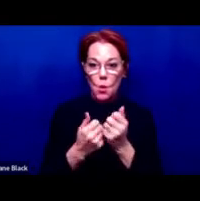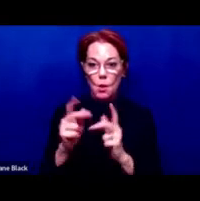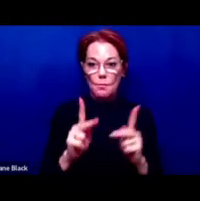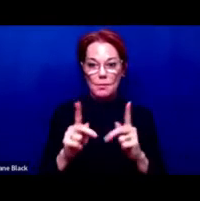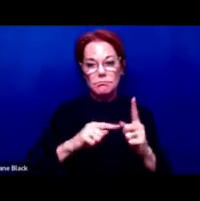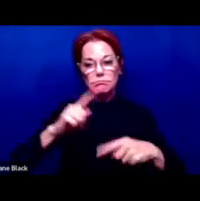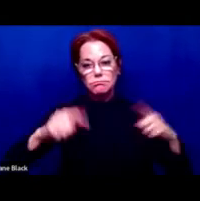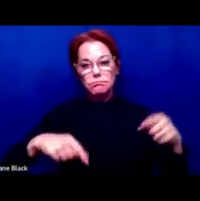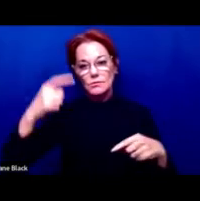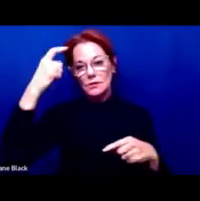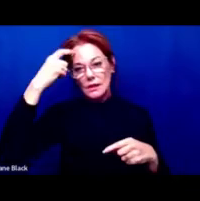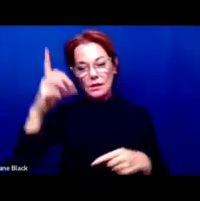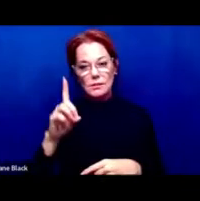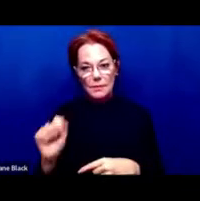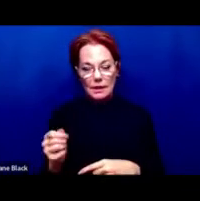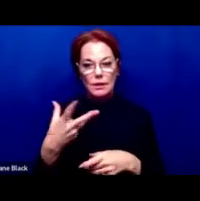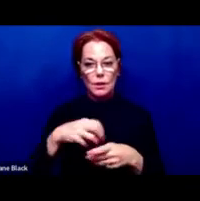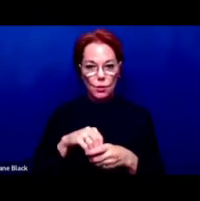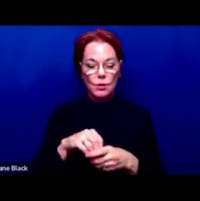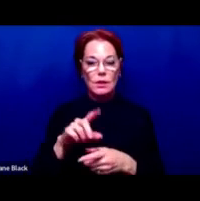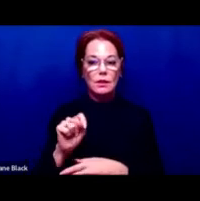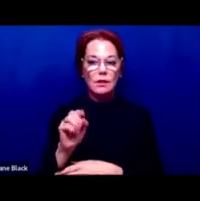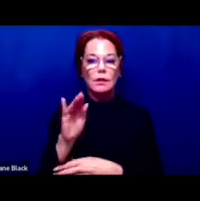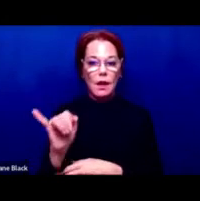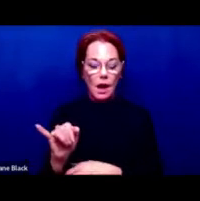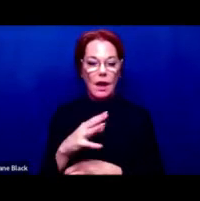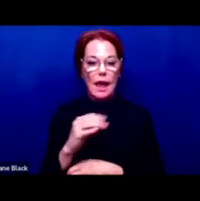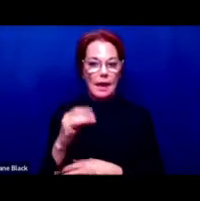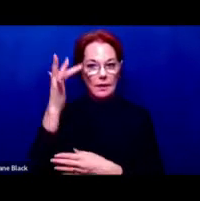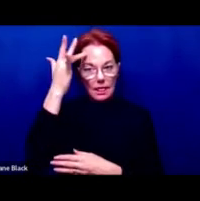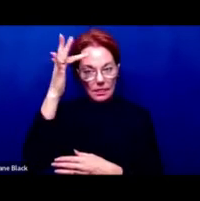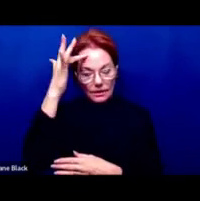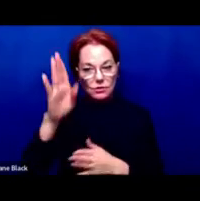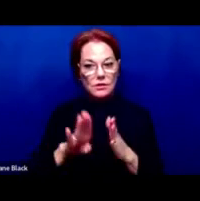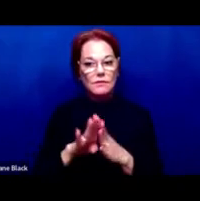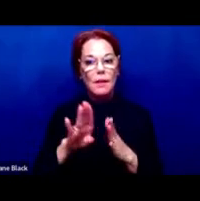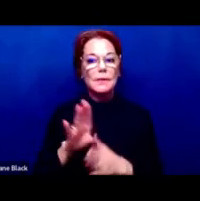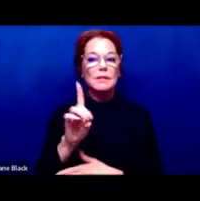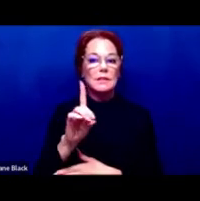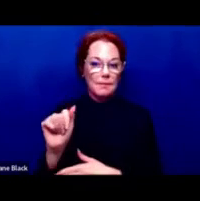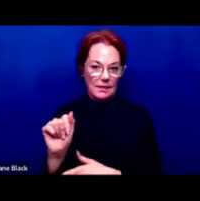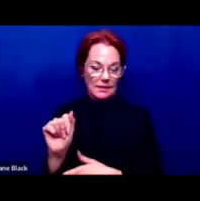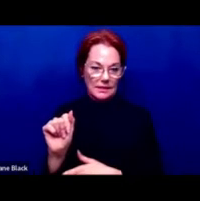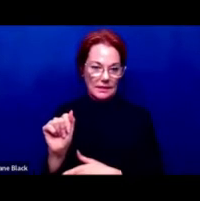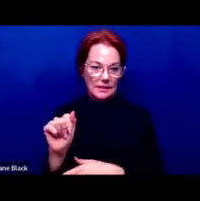including brain injury, and intellectual and developmental disabilities, as well as mental